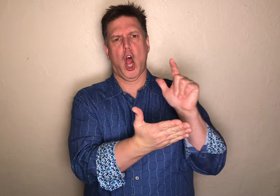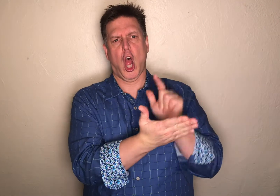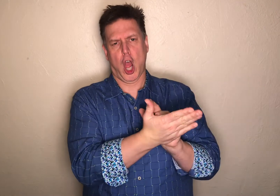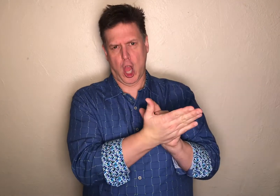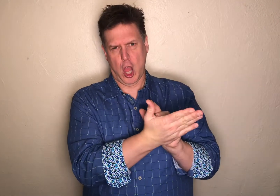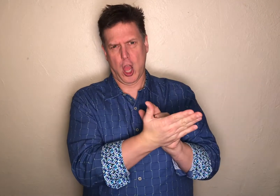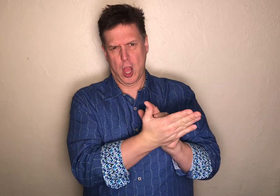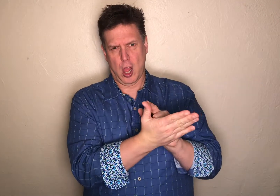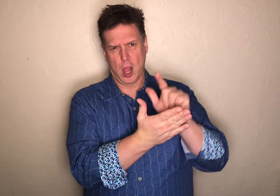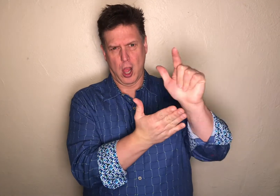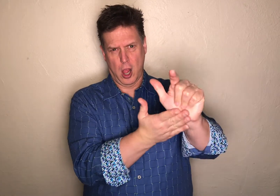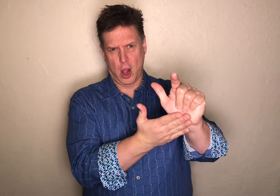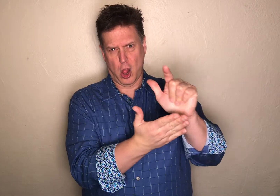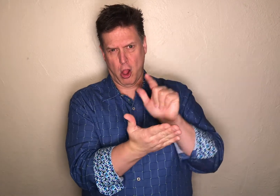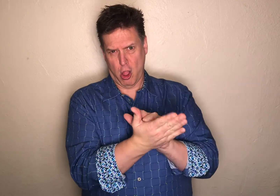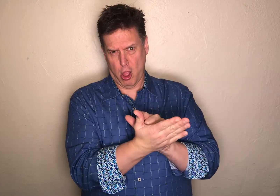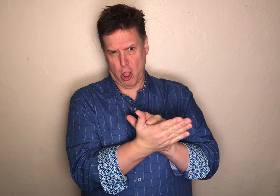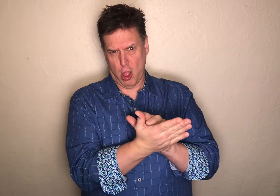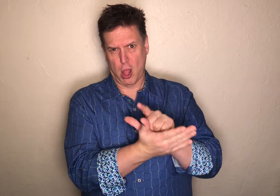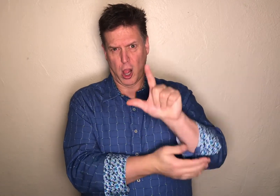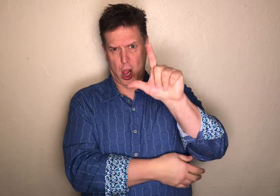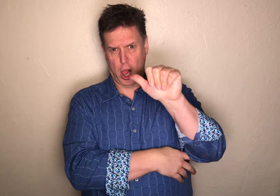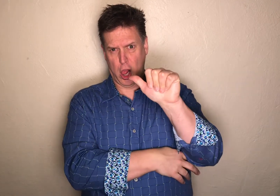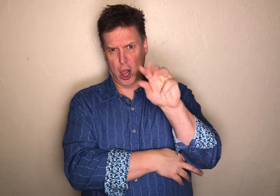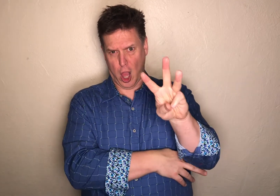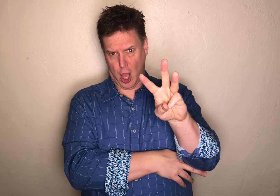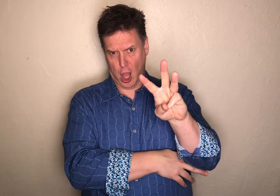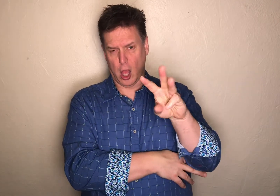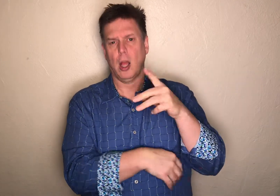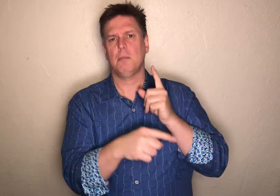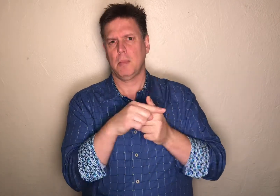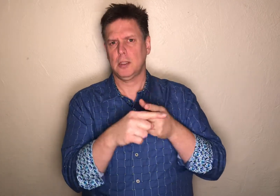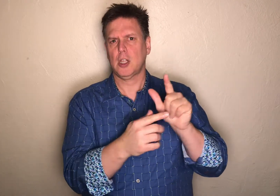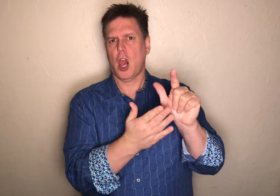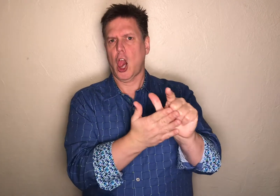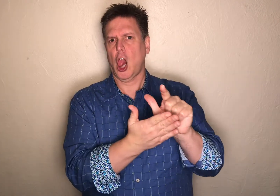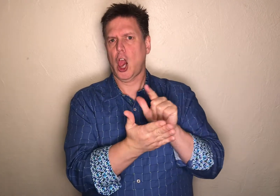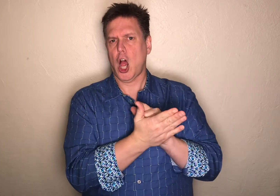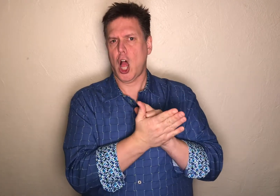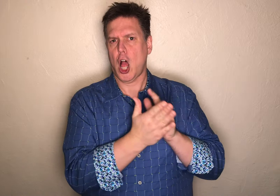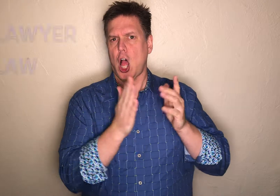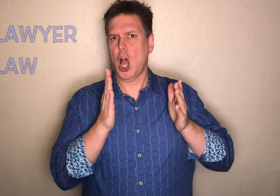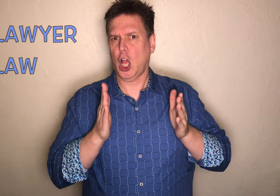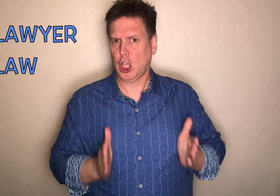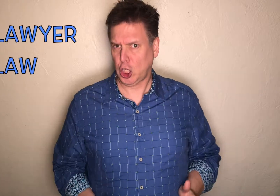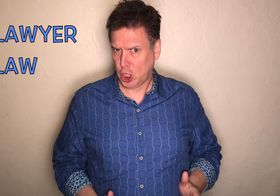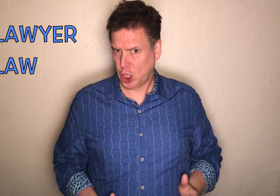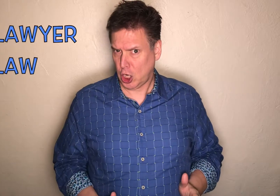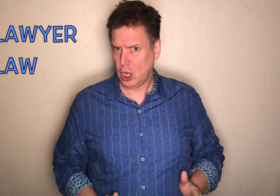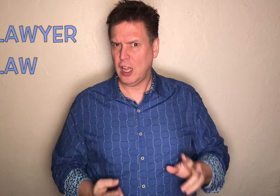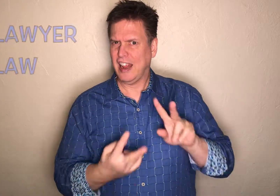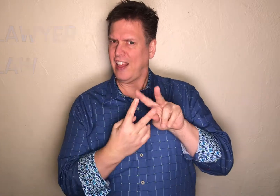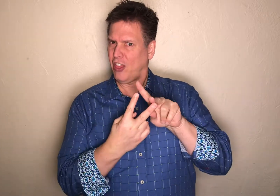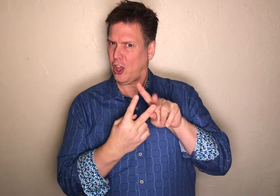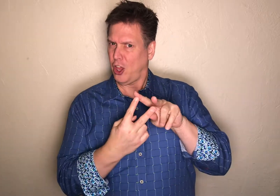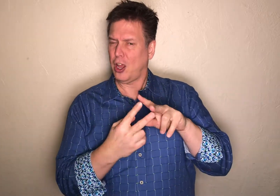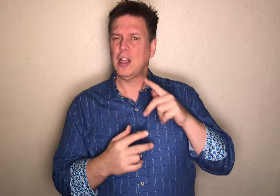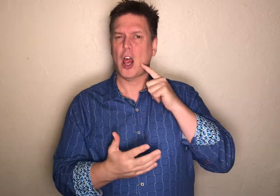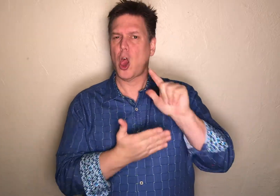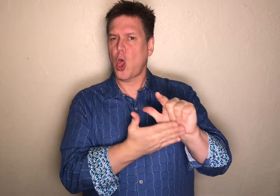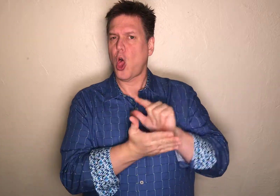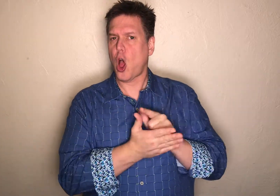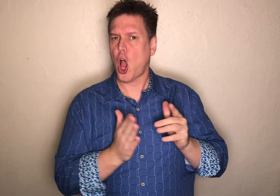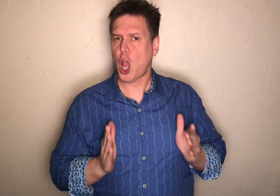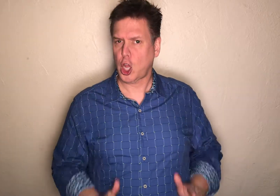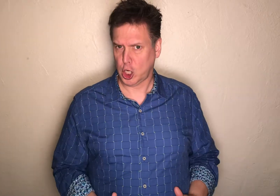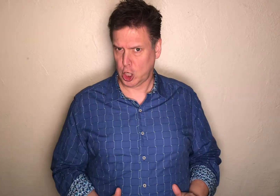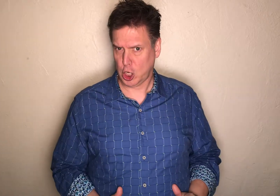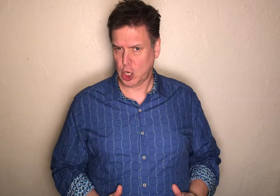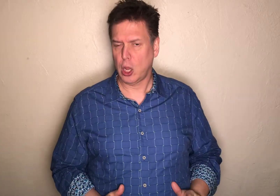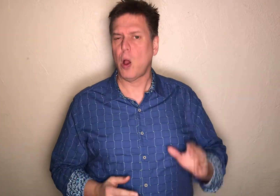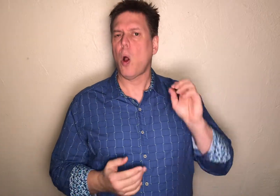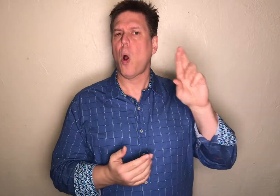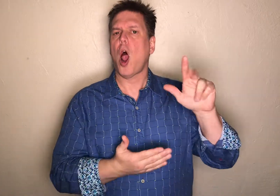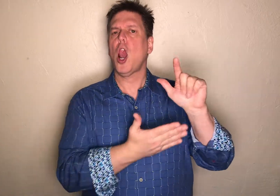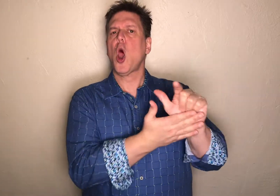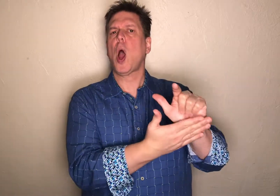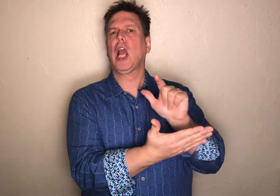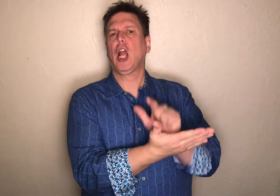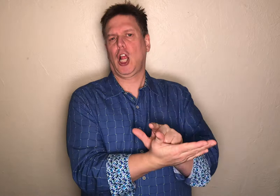so law plus lawyer can be either, you see the lawyer here or lawyer it's inclusive